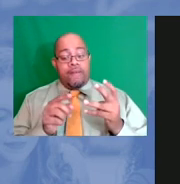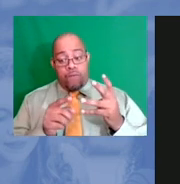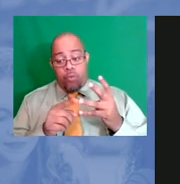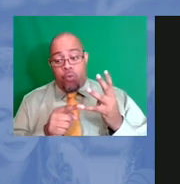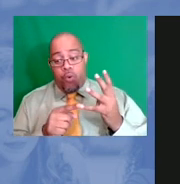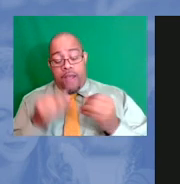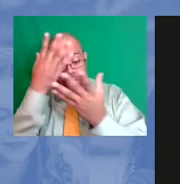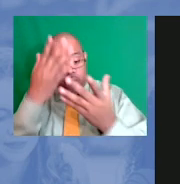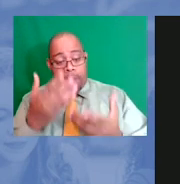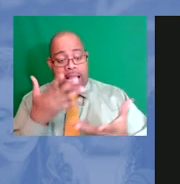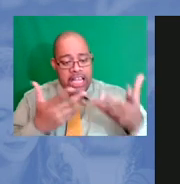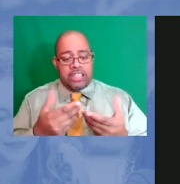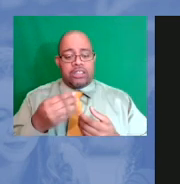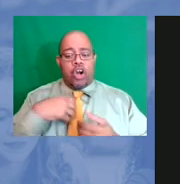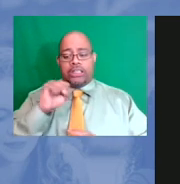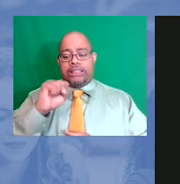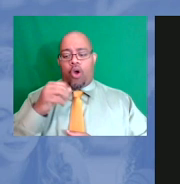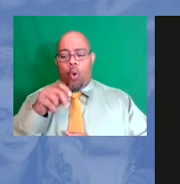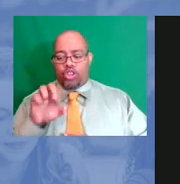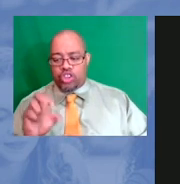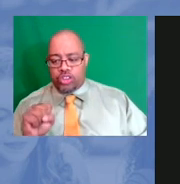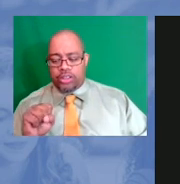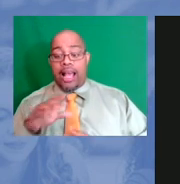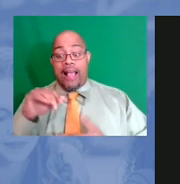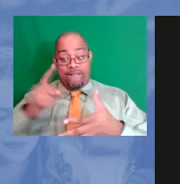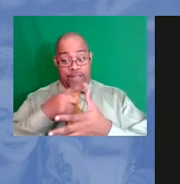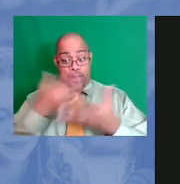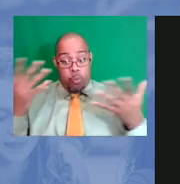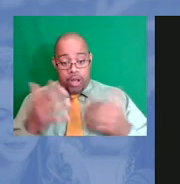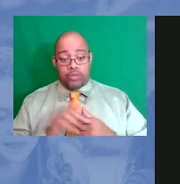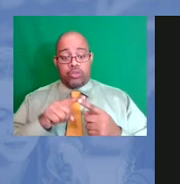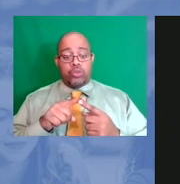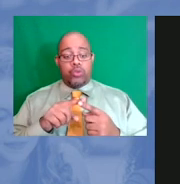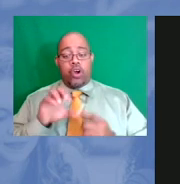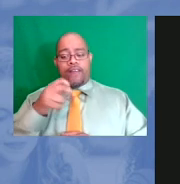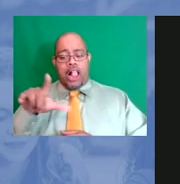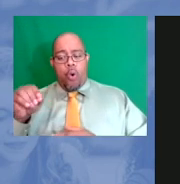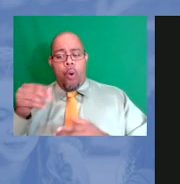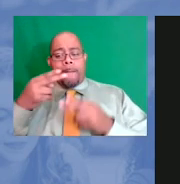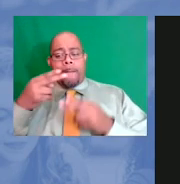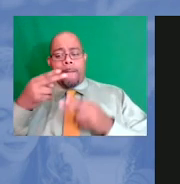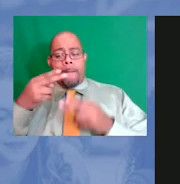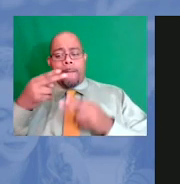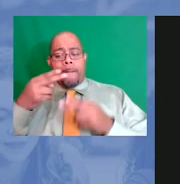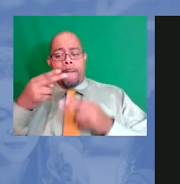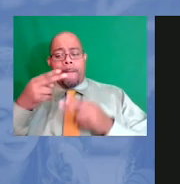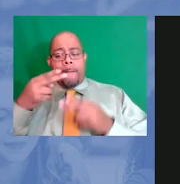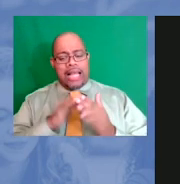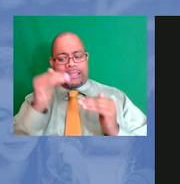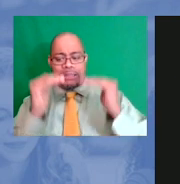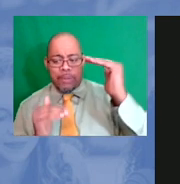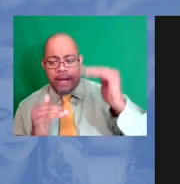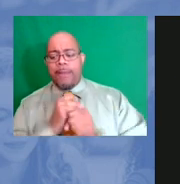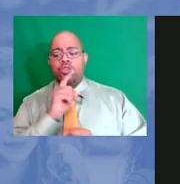OUR FOURTH PILL AND HER FIFTH PILLAR IS MAKING SURE WE HAVE EFFECTIVE AND SUSTAINABLE OPERATIONAL